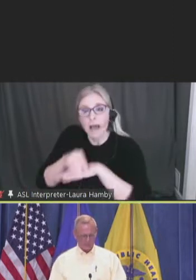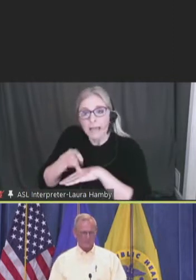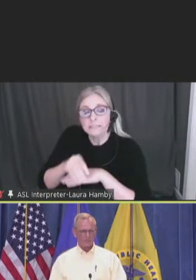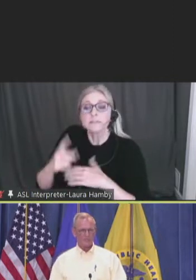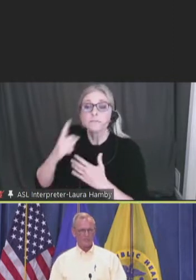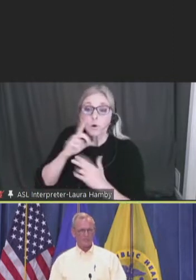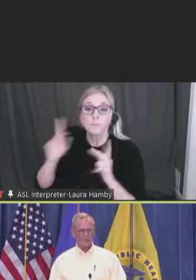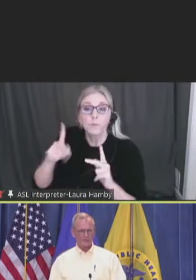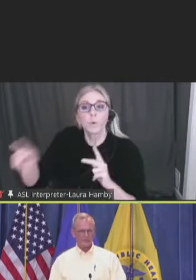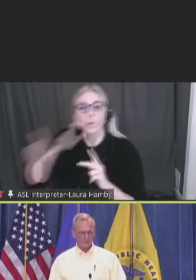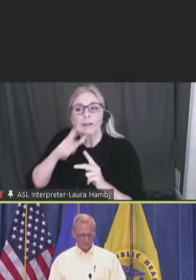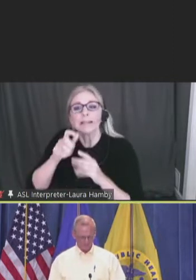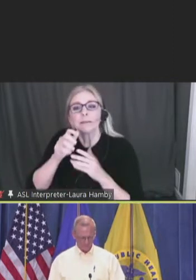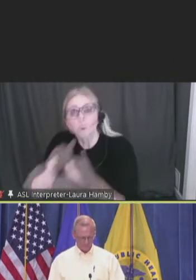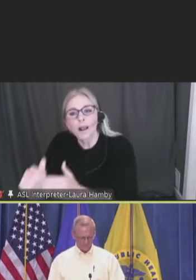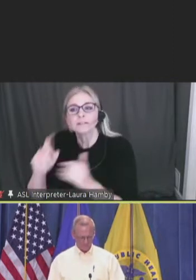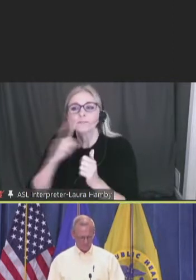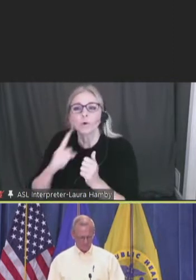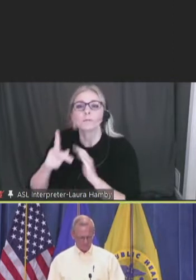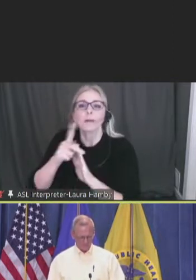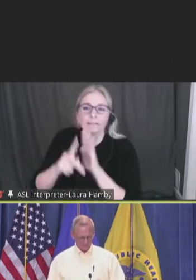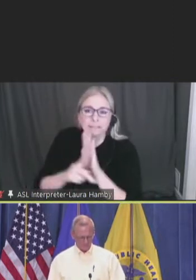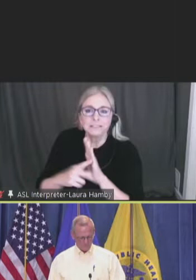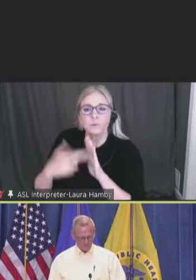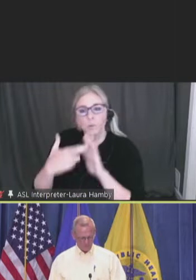safety guidance.